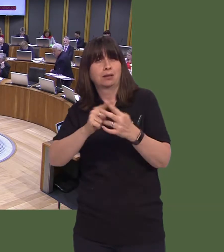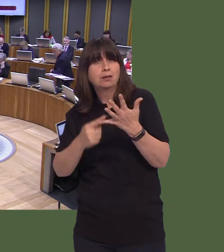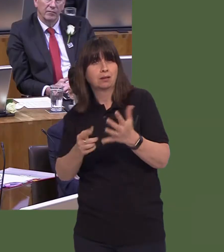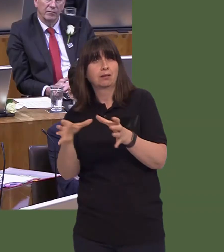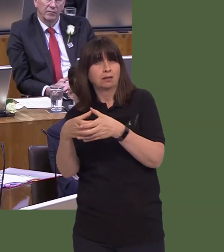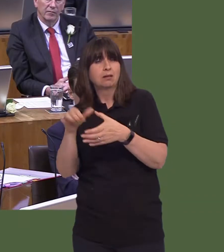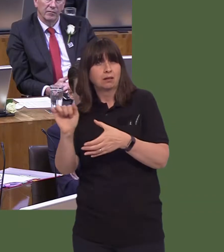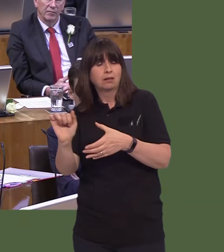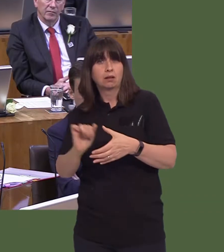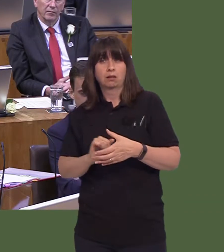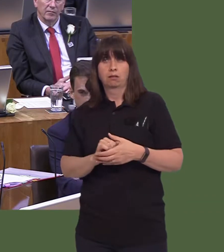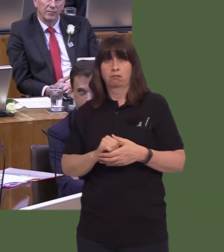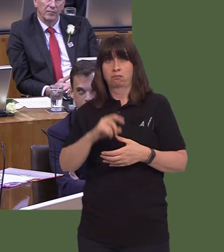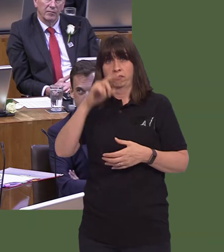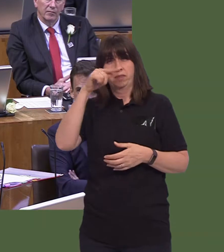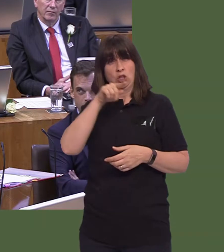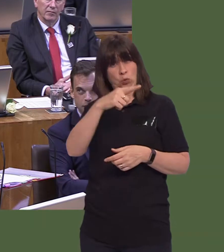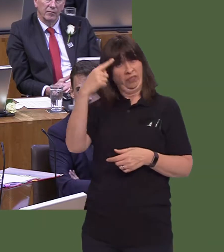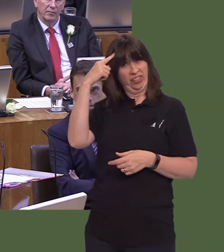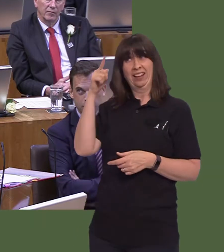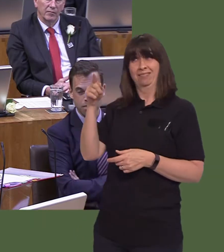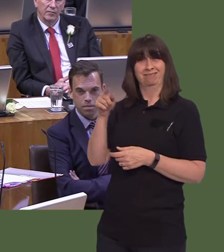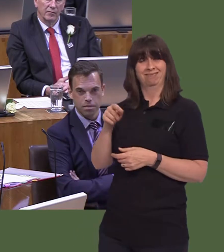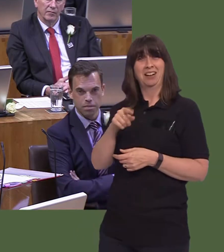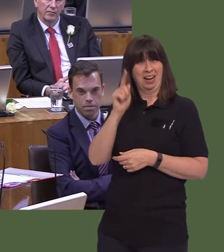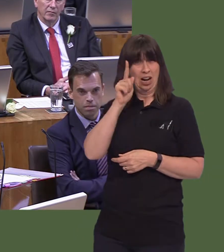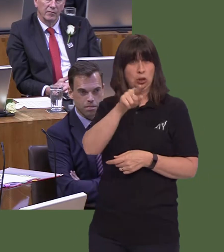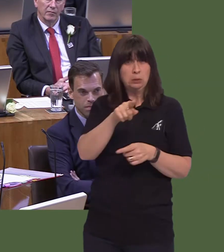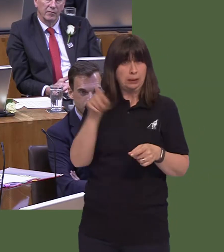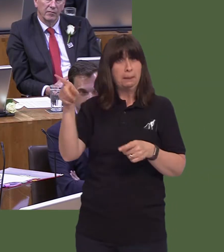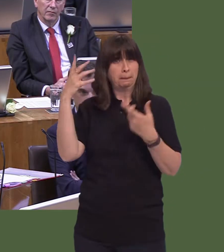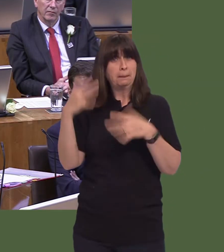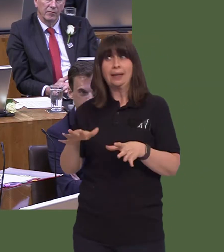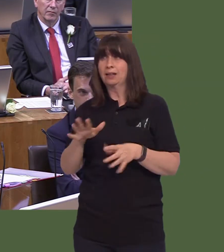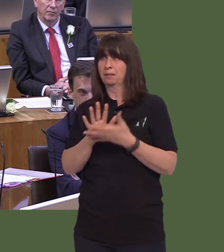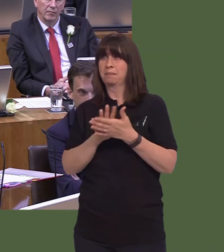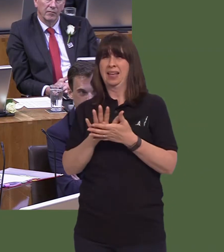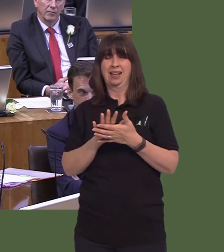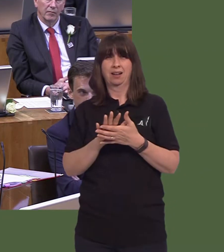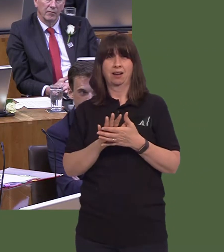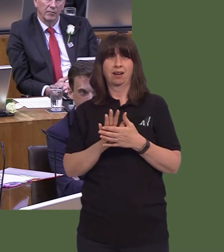Well, if he did, and I think I'm right in saying that he did do exactly that, then, yes, anything is centre-left from his perspective.